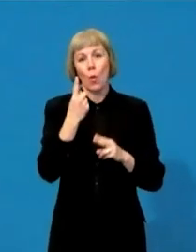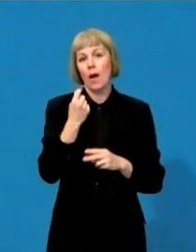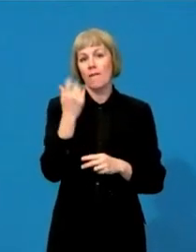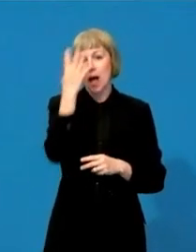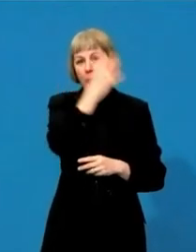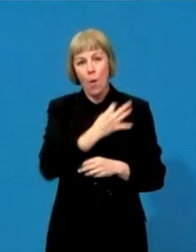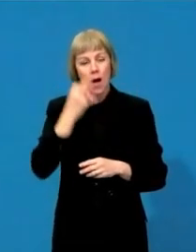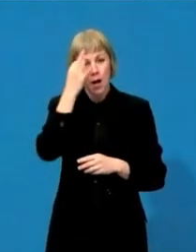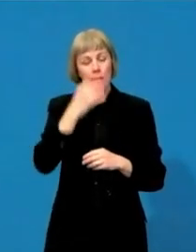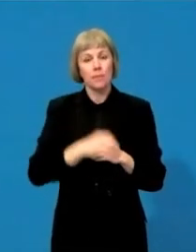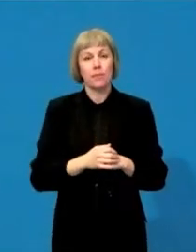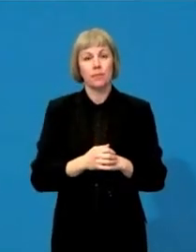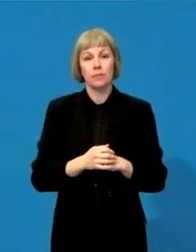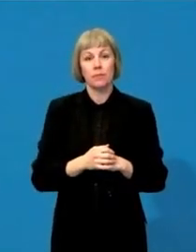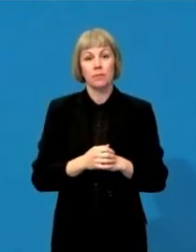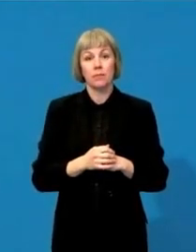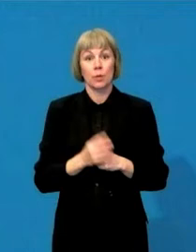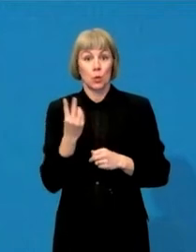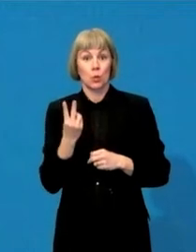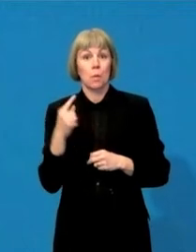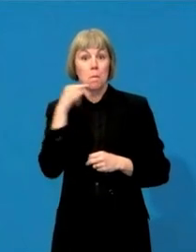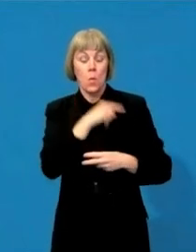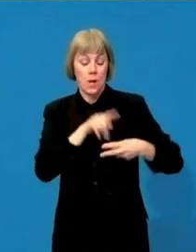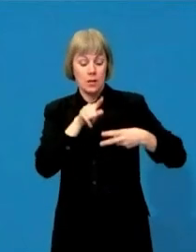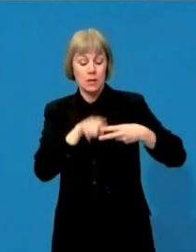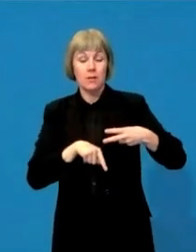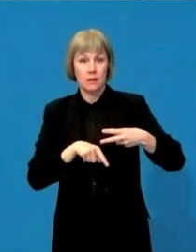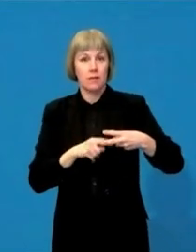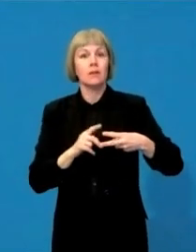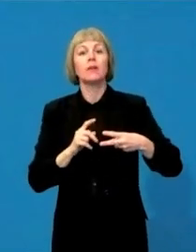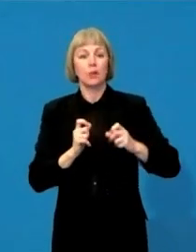So, you know, both my sons do therapy an hour and a half that day.